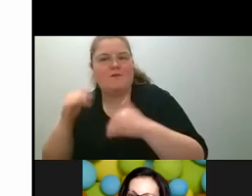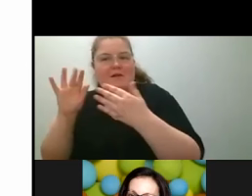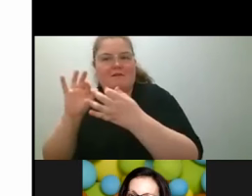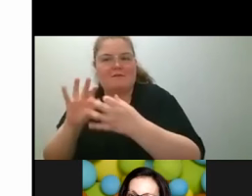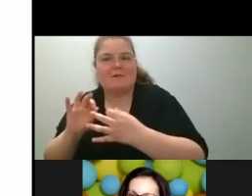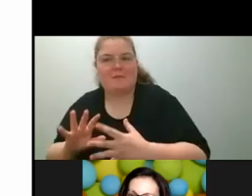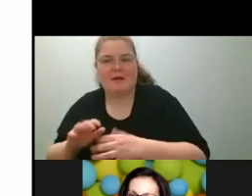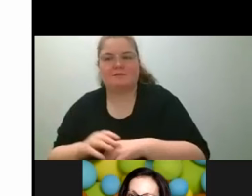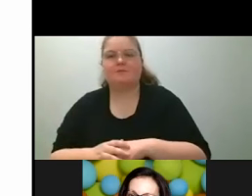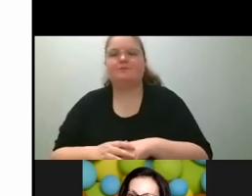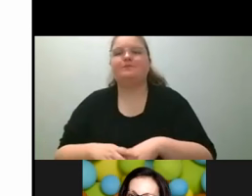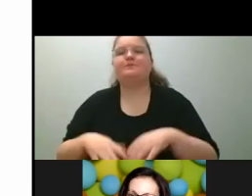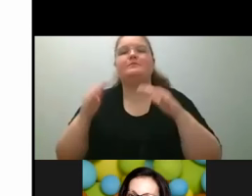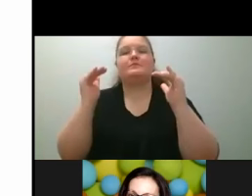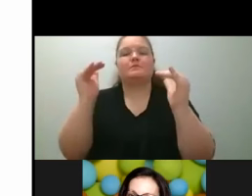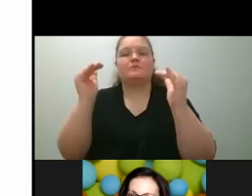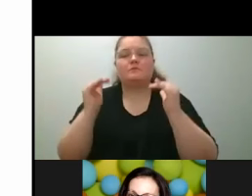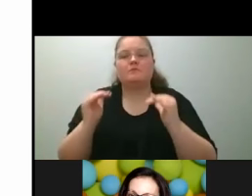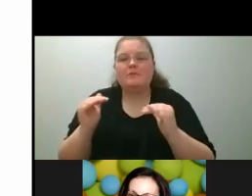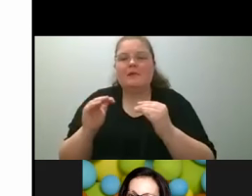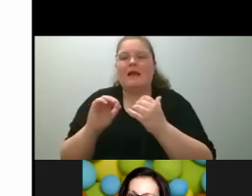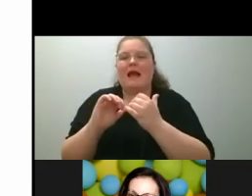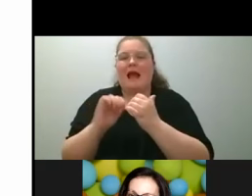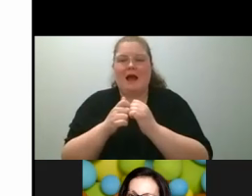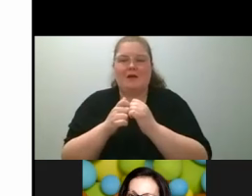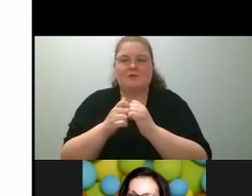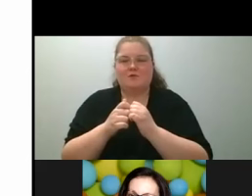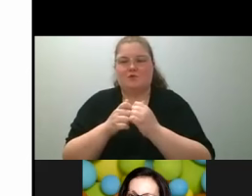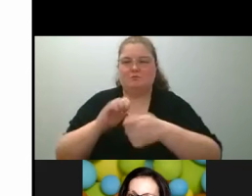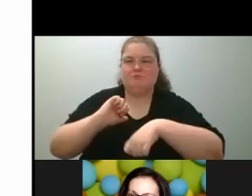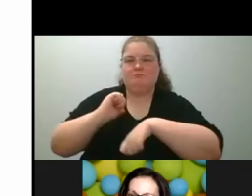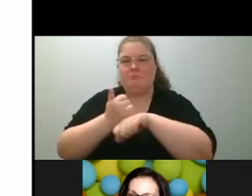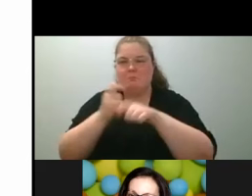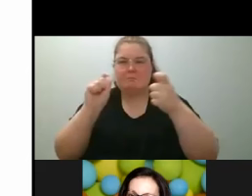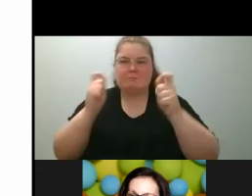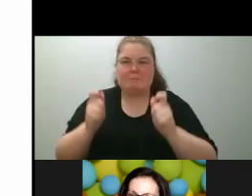The third option in terms of how to format your feedback is providing it in a table format.